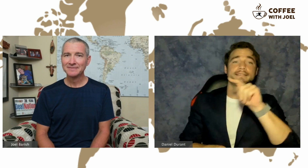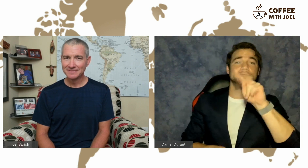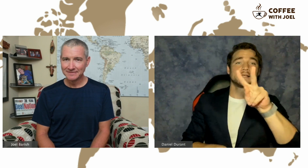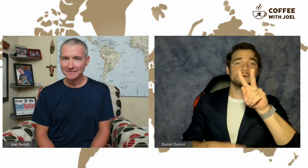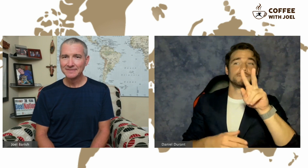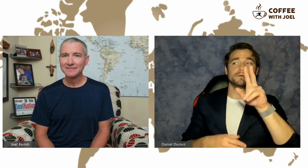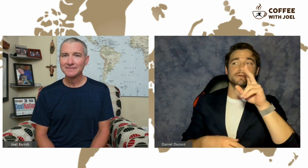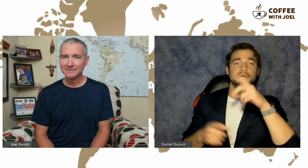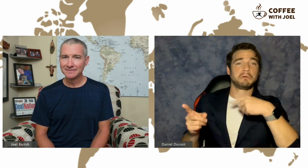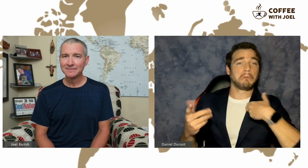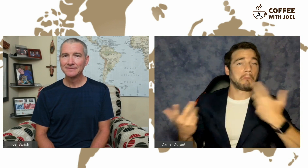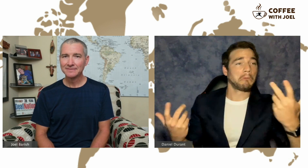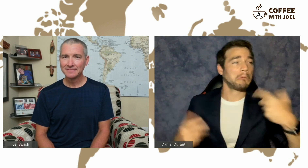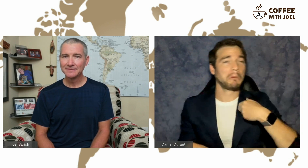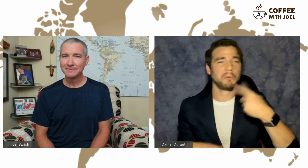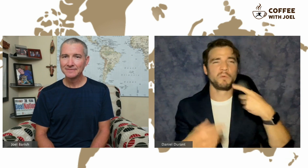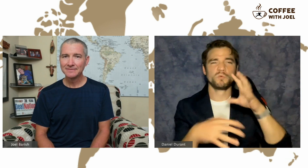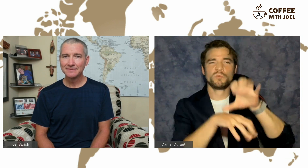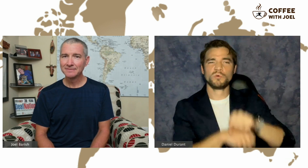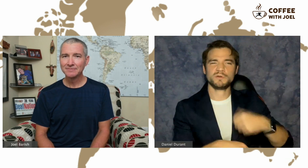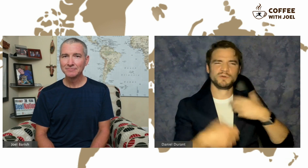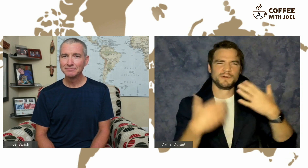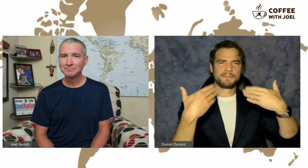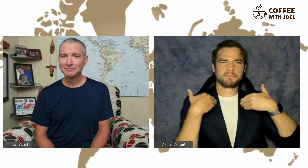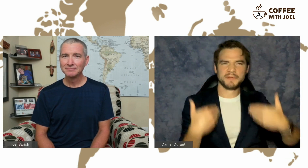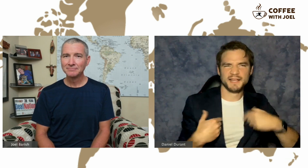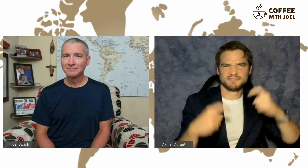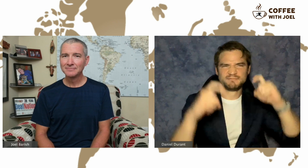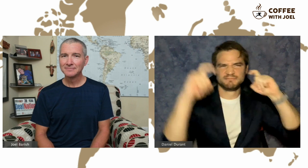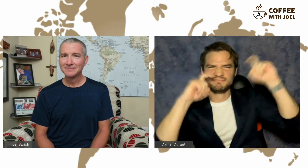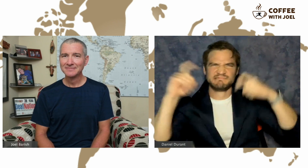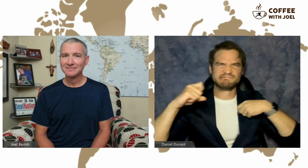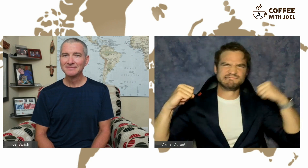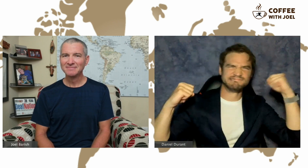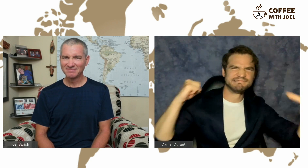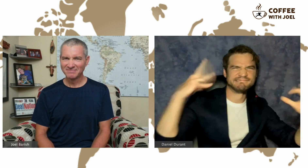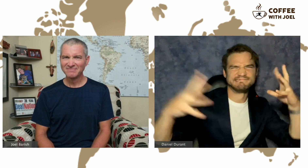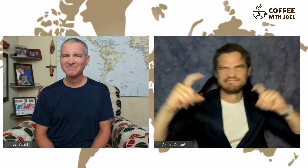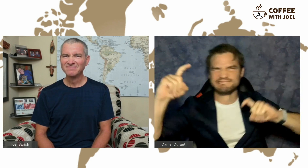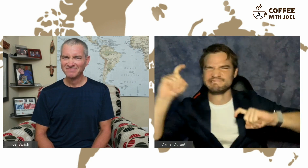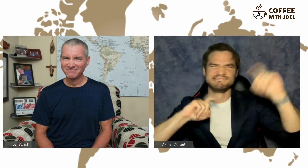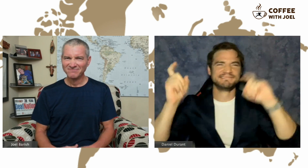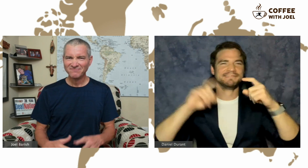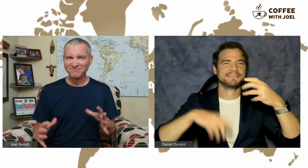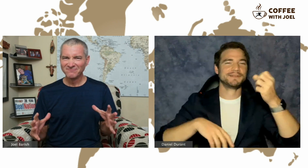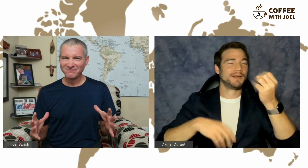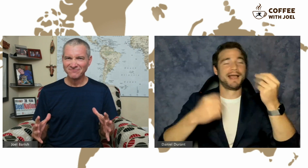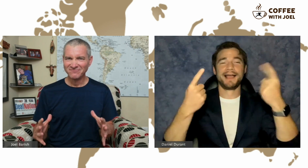but not in the television world. I was used to signing big with strong facial expressions,